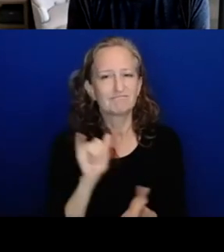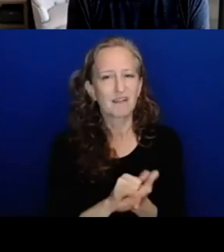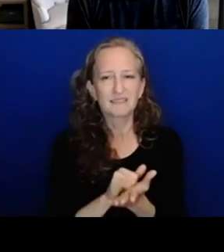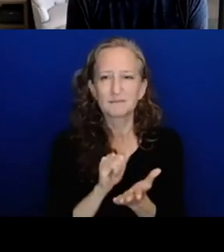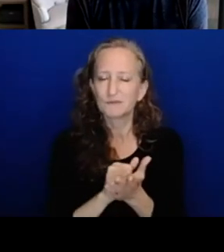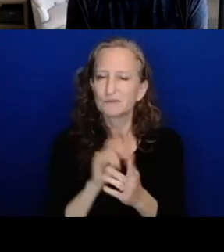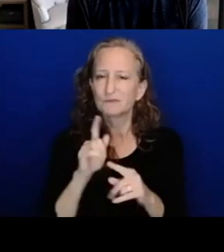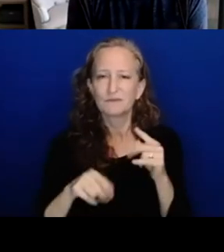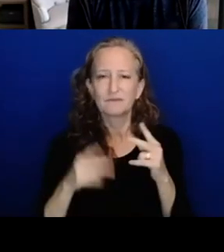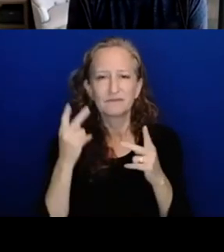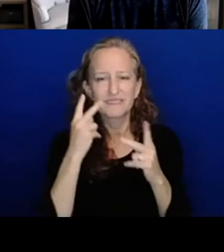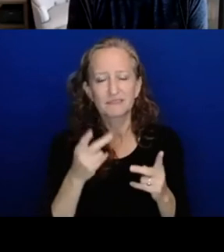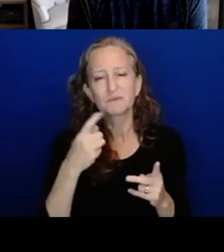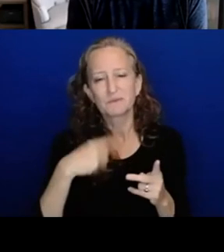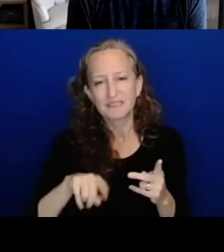we'll do something, you know, when it's all over.